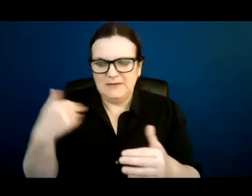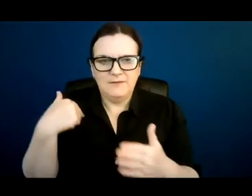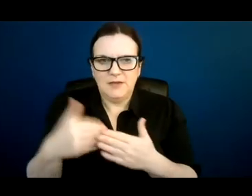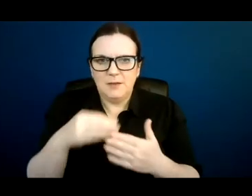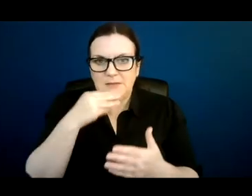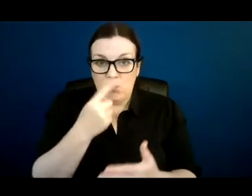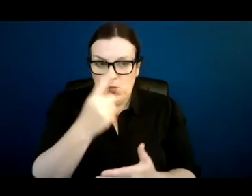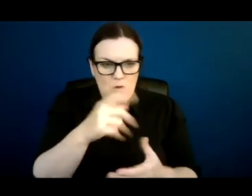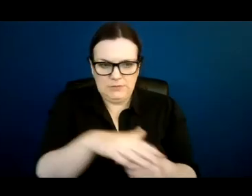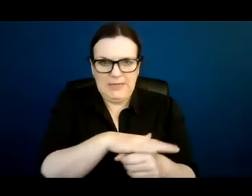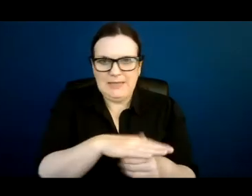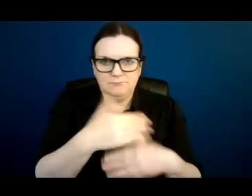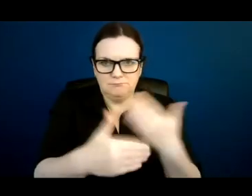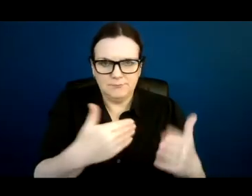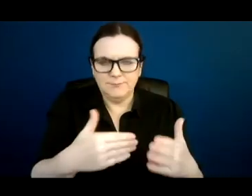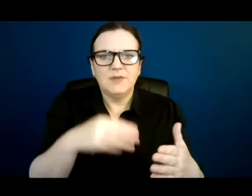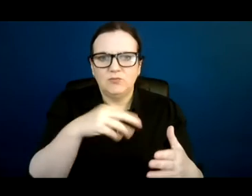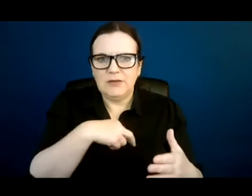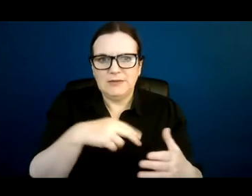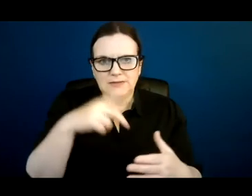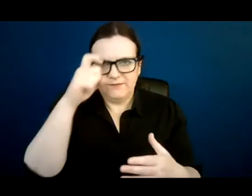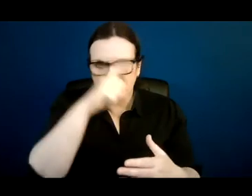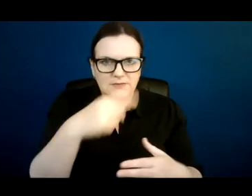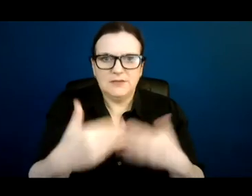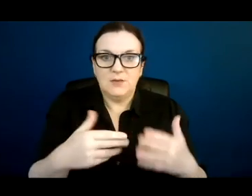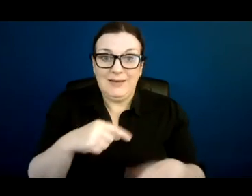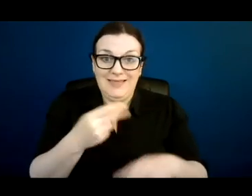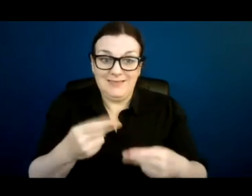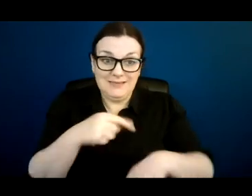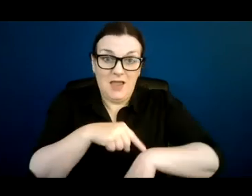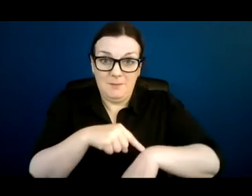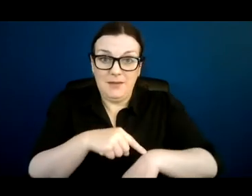to time it that we do as much as we can up until the day they're discharged so that everything is